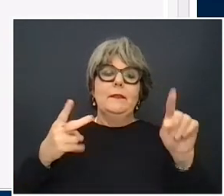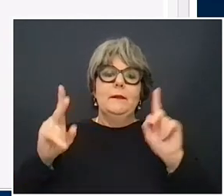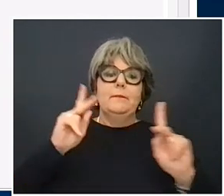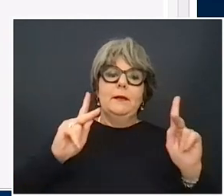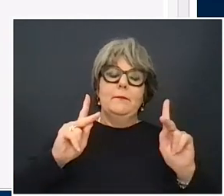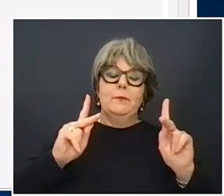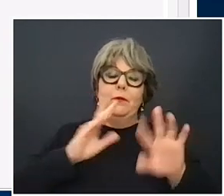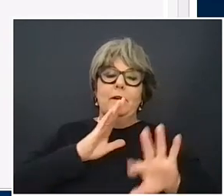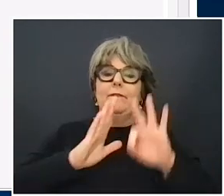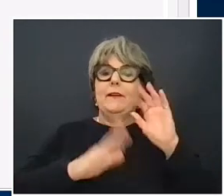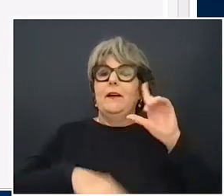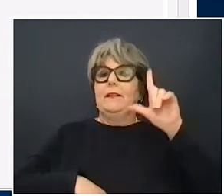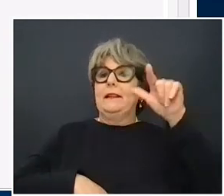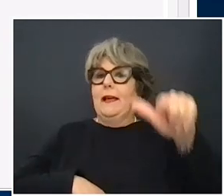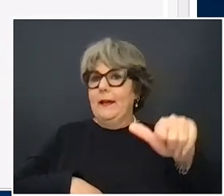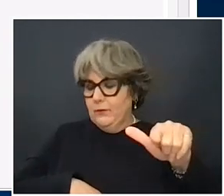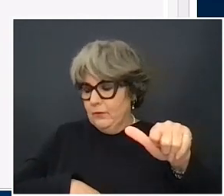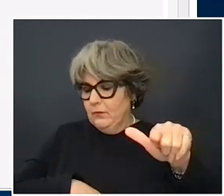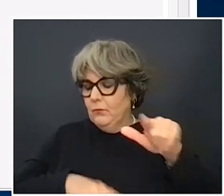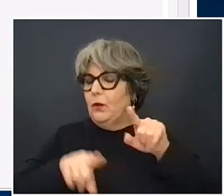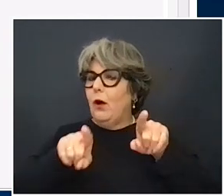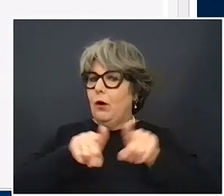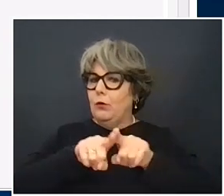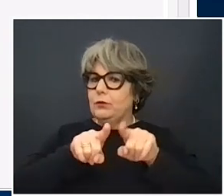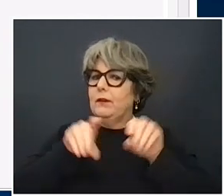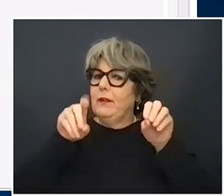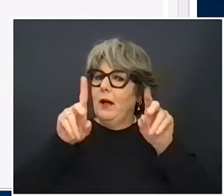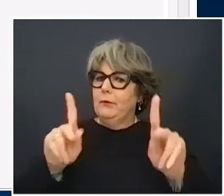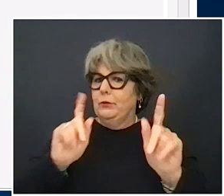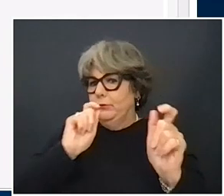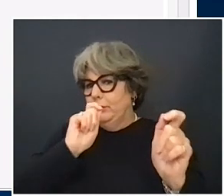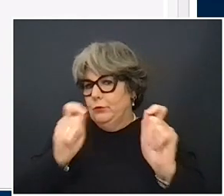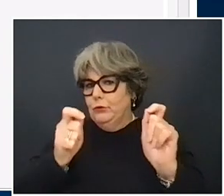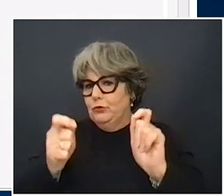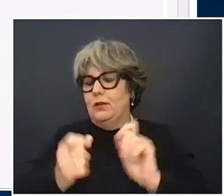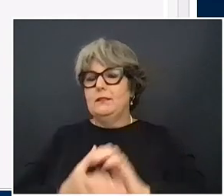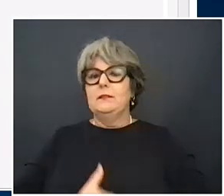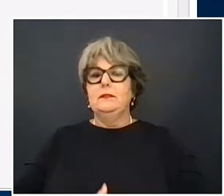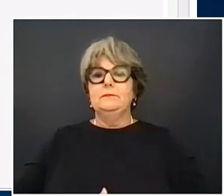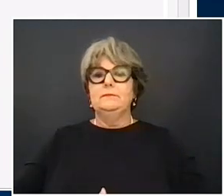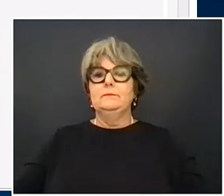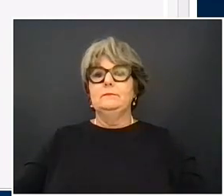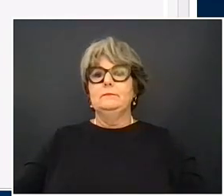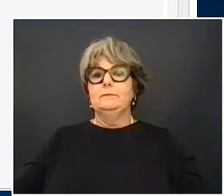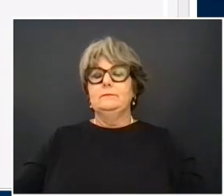The law has ways to adjust that so that is